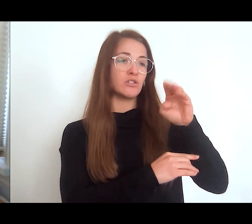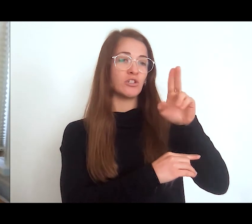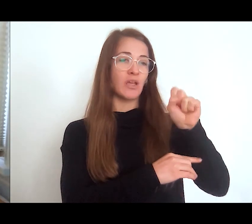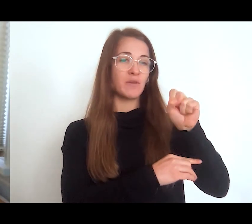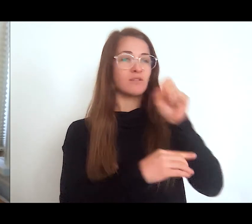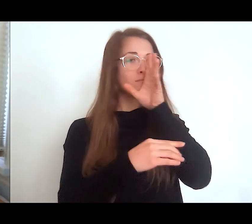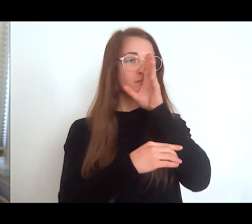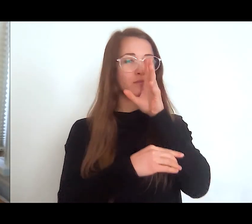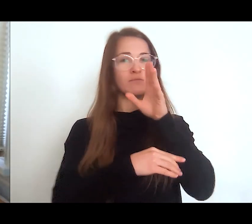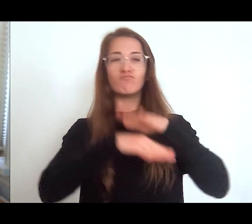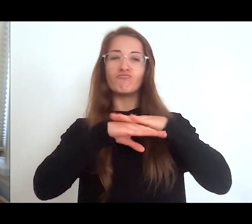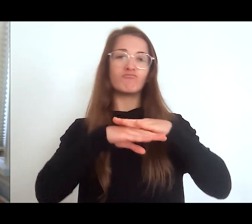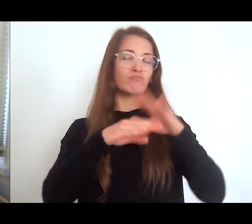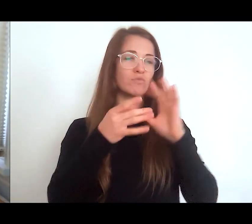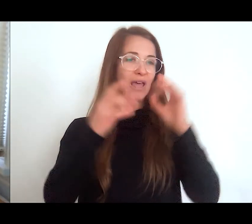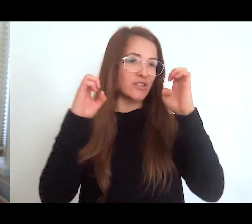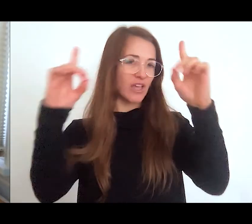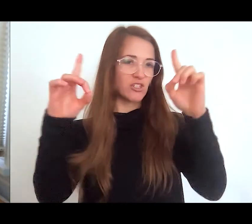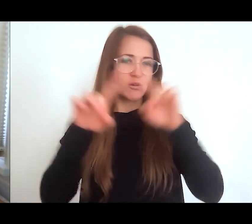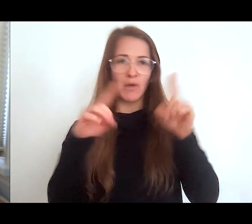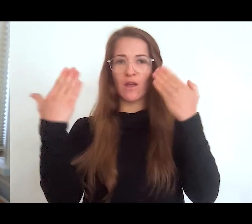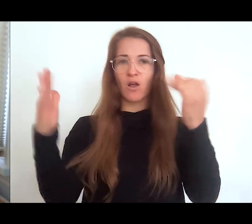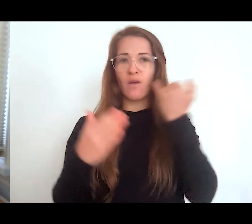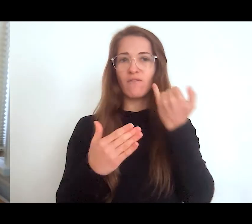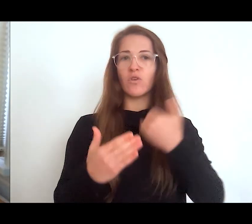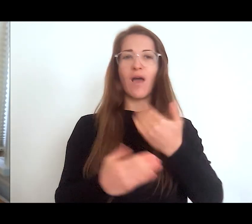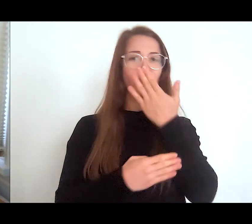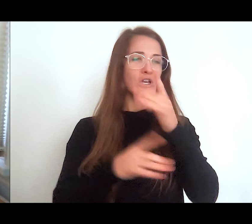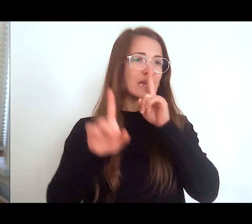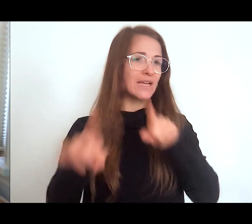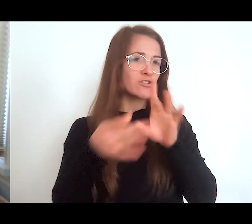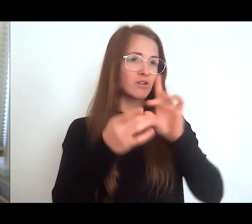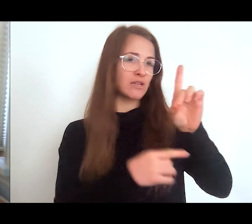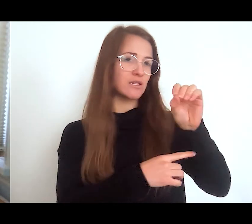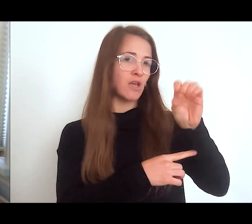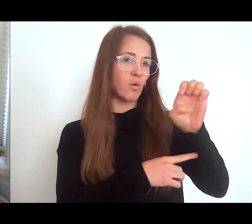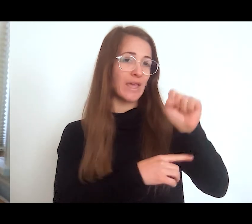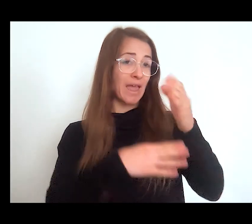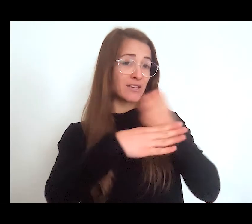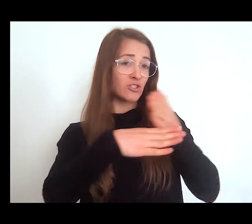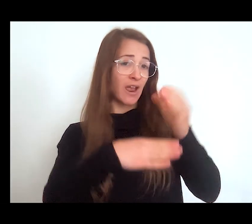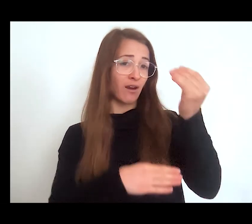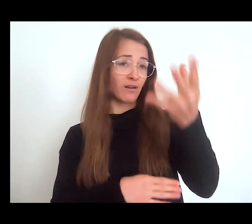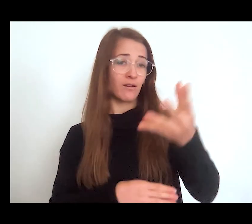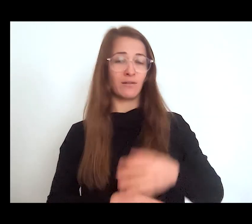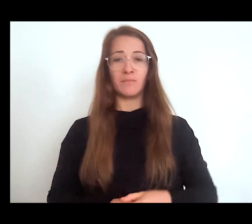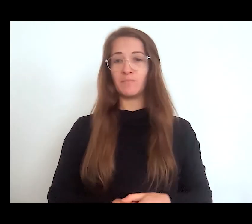KNOW SEAMUS YOU TALKED ABOUT EDUCATION, I DON'T KNOW IF YOU HAVE ANY INSIGHT INTO THE DOE THAT YOU CAN SHARE?